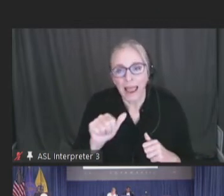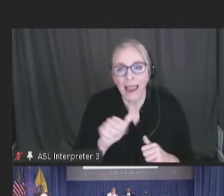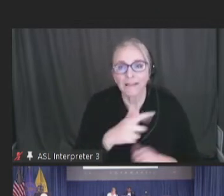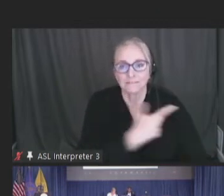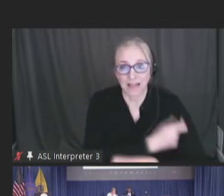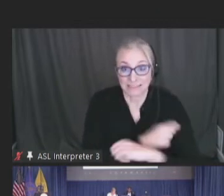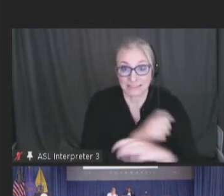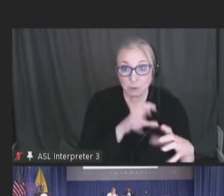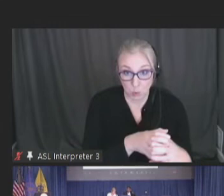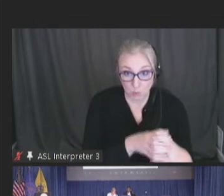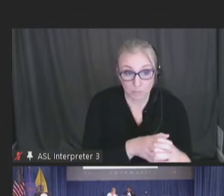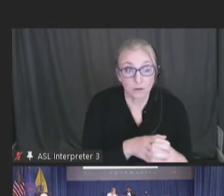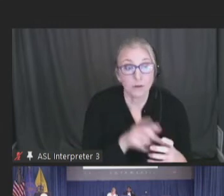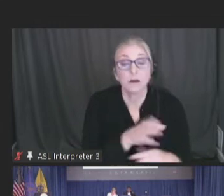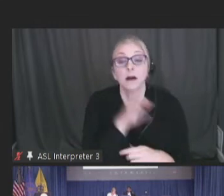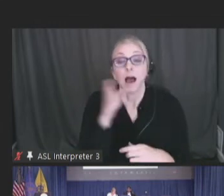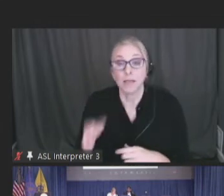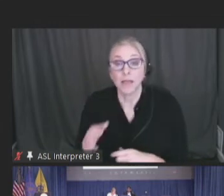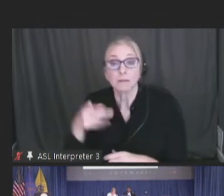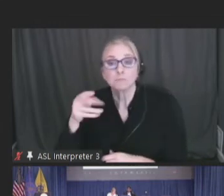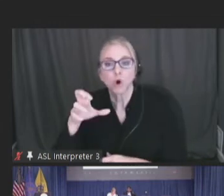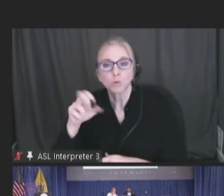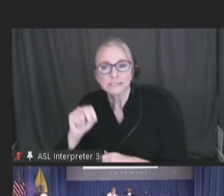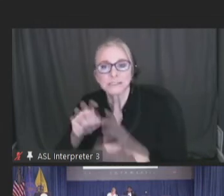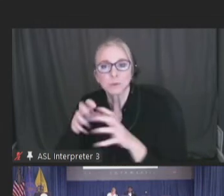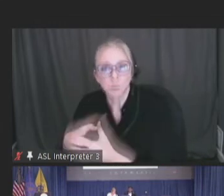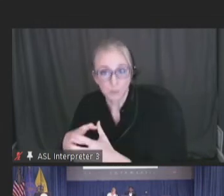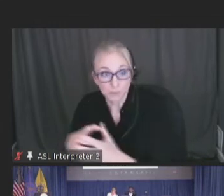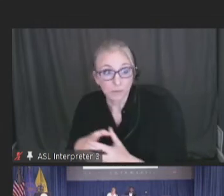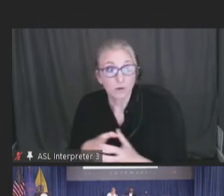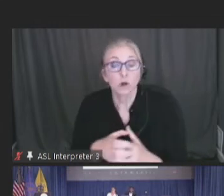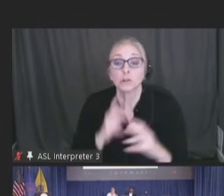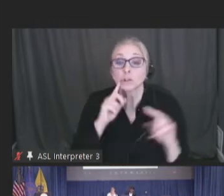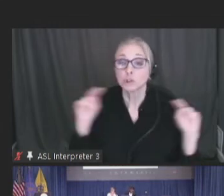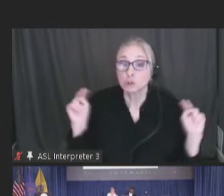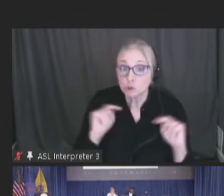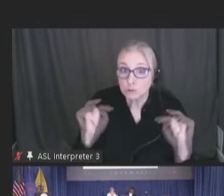and then beside it is the protein group. If you look at neutralizing antibody titers,